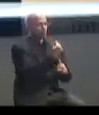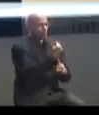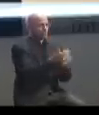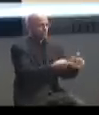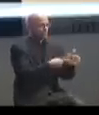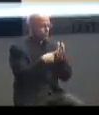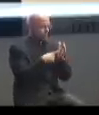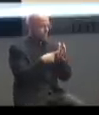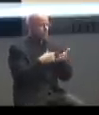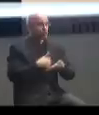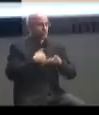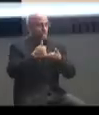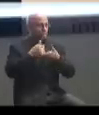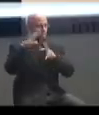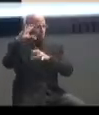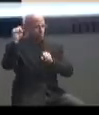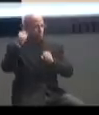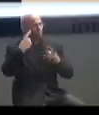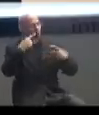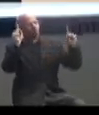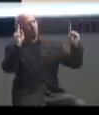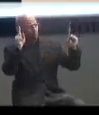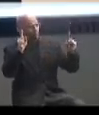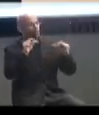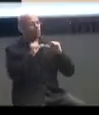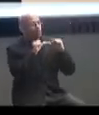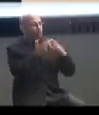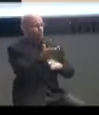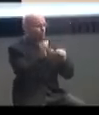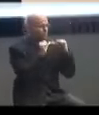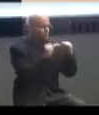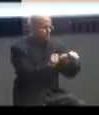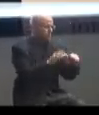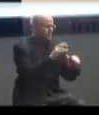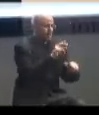BY HOLDING TO SECTION 13 REQUIREMENTS, MICHELLE IS